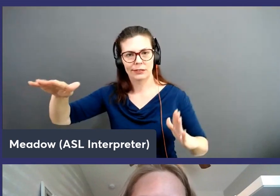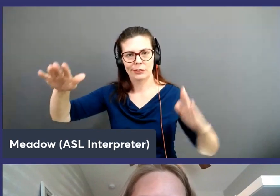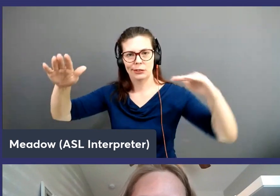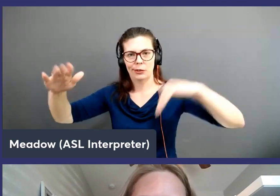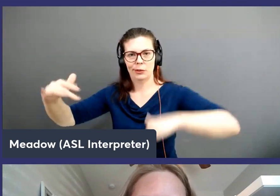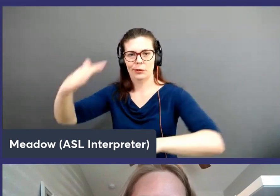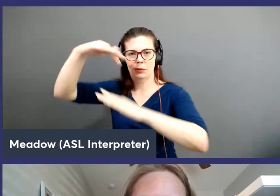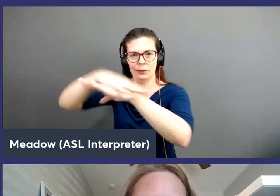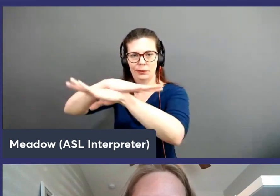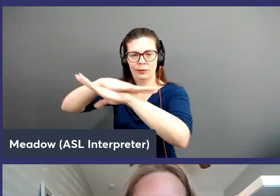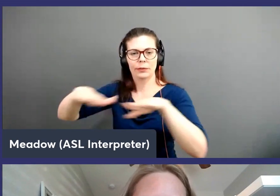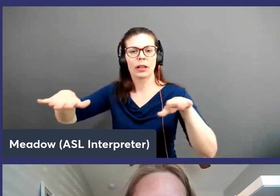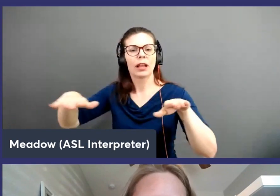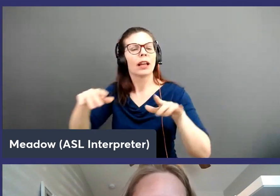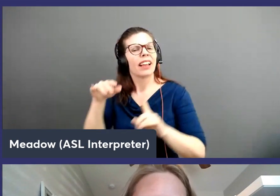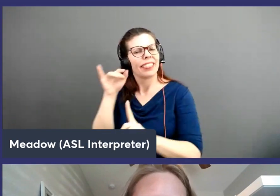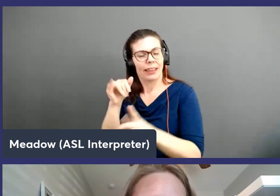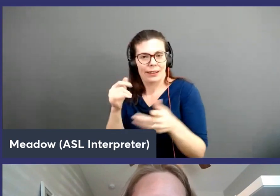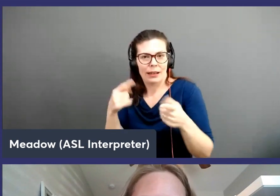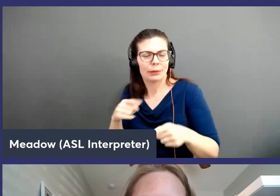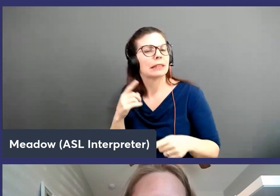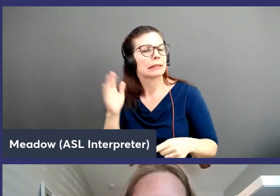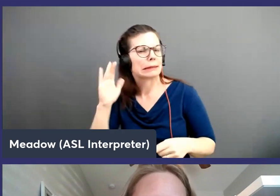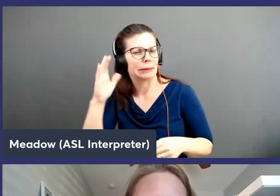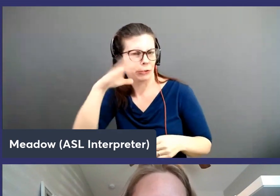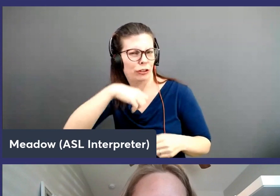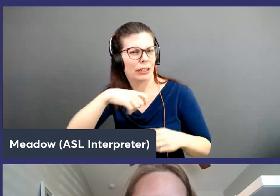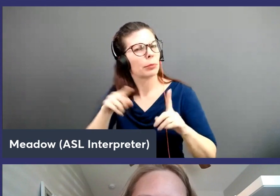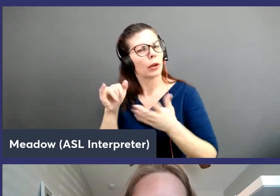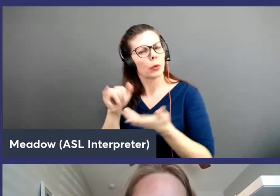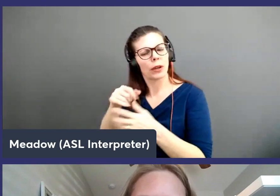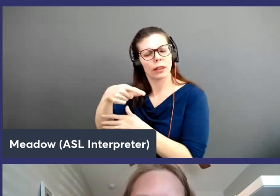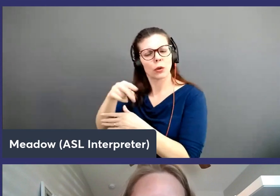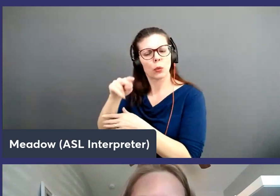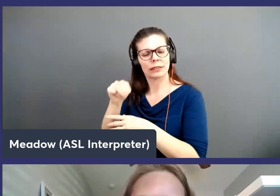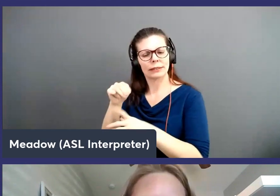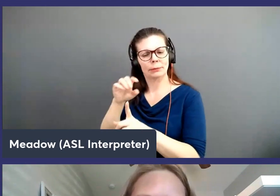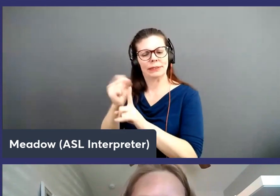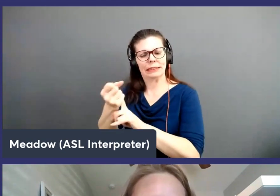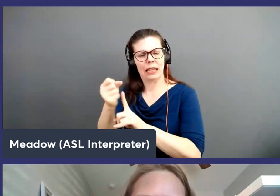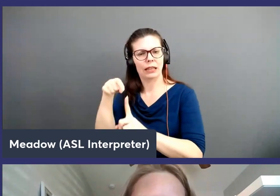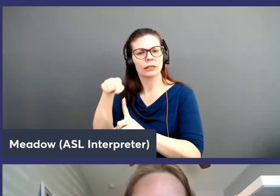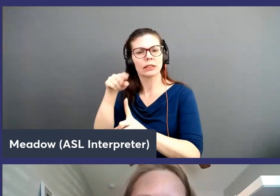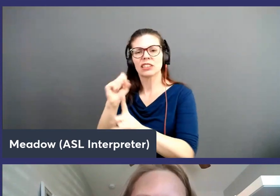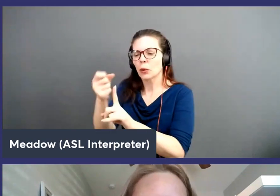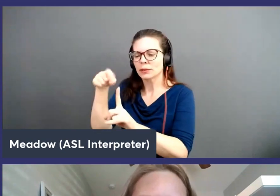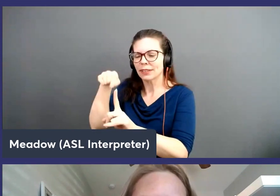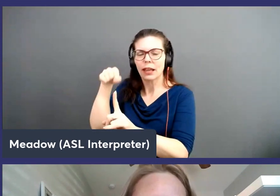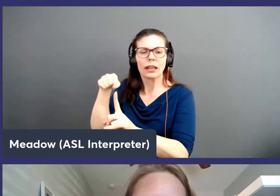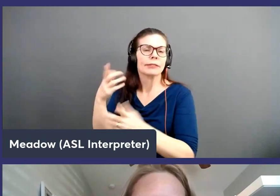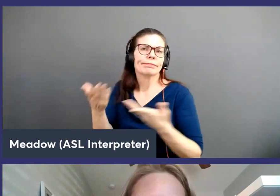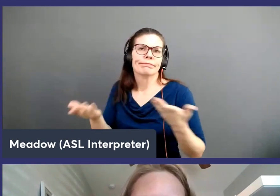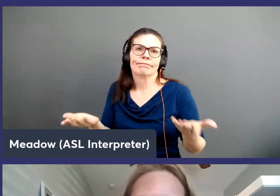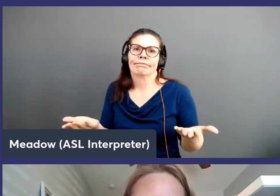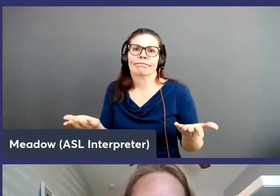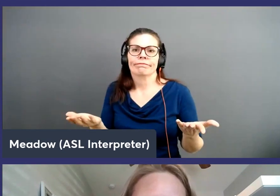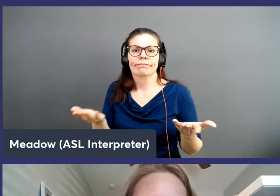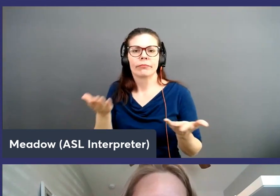have this with quantum states. So a state could be interfering